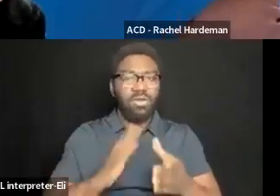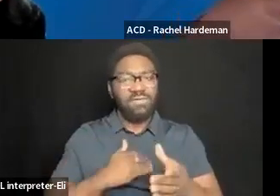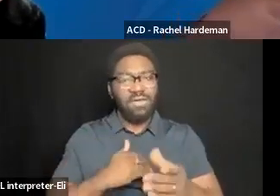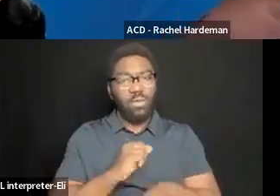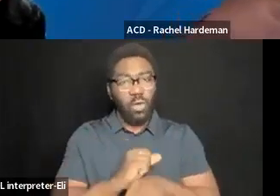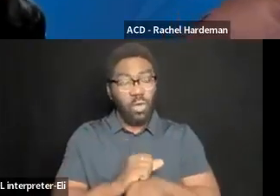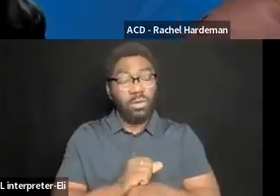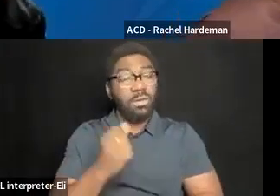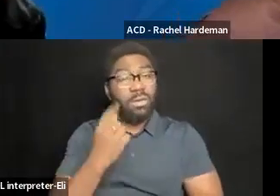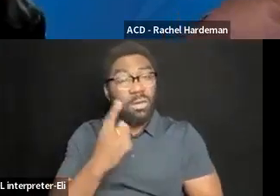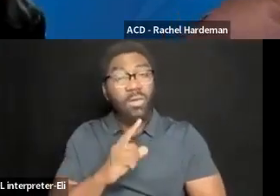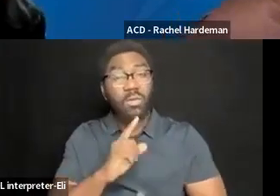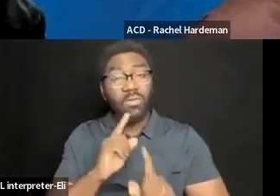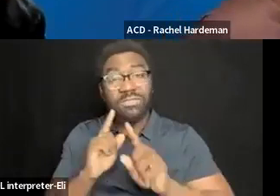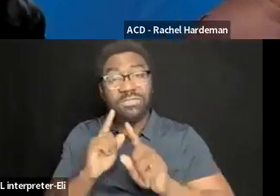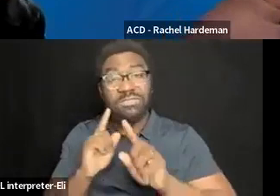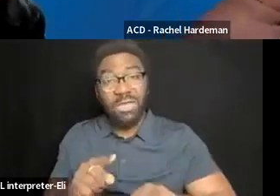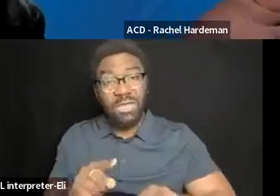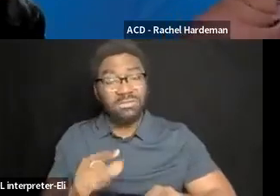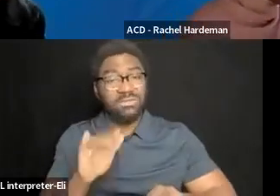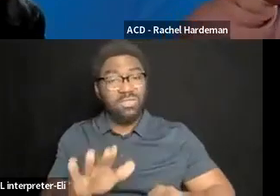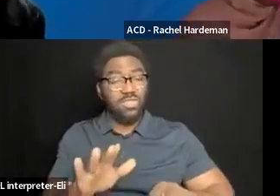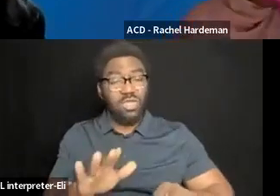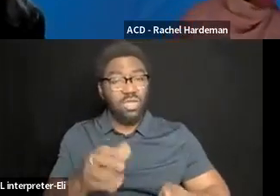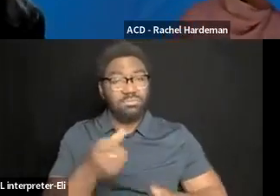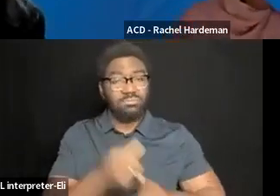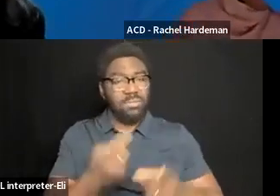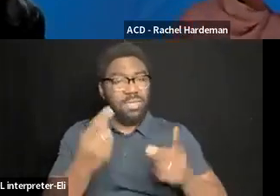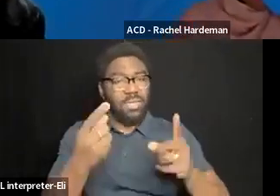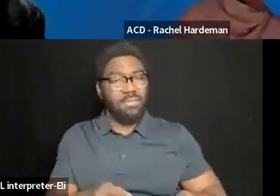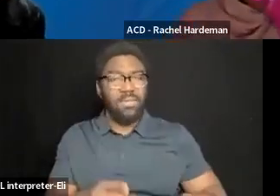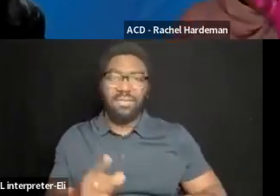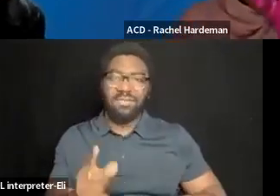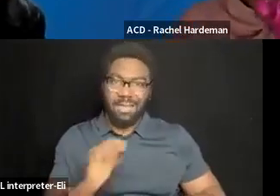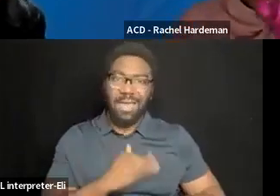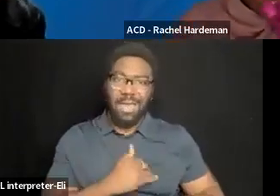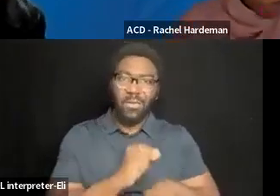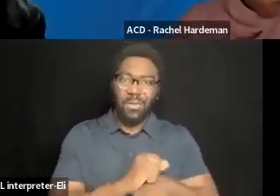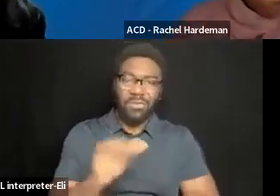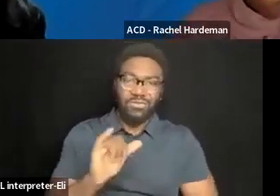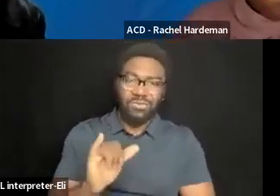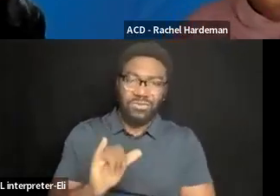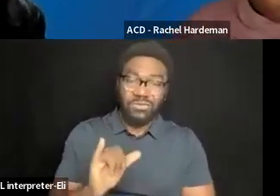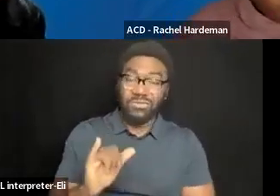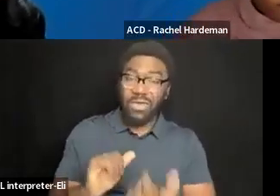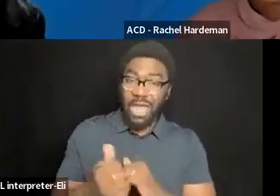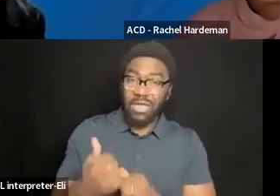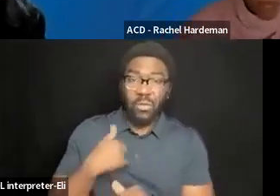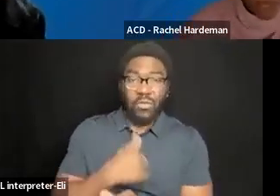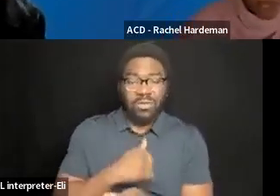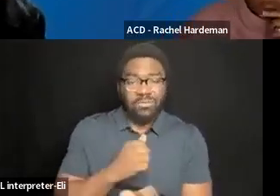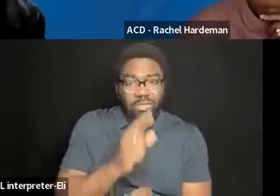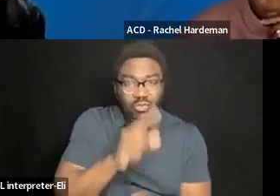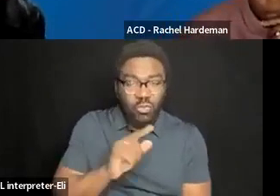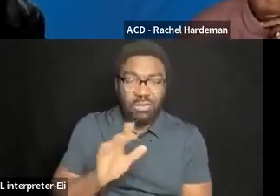that people are feeling valued in their response-based work? And part of it is, are they good at it? Have we trained them to do that work?